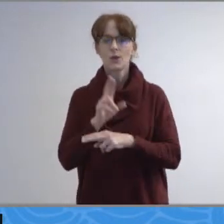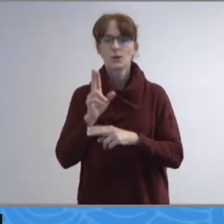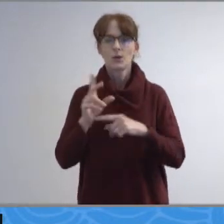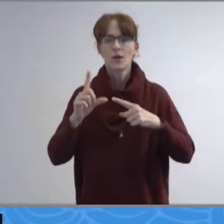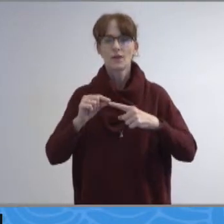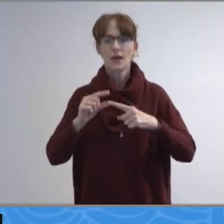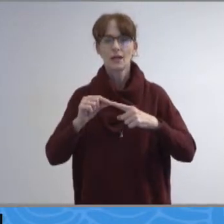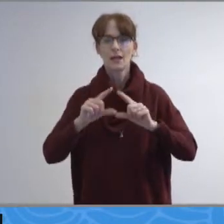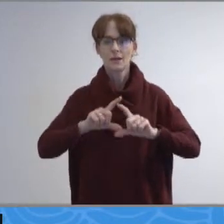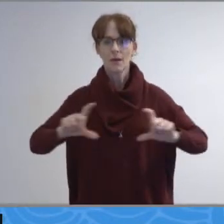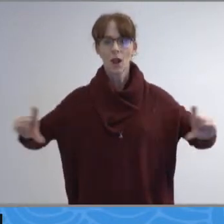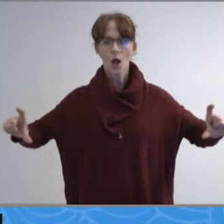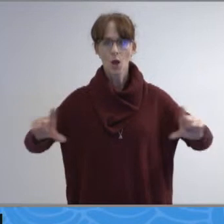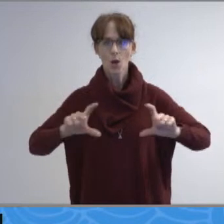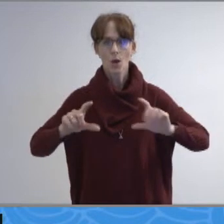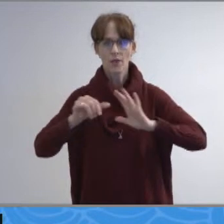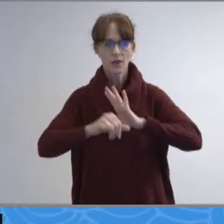that is down below in the YouTube, thank you.